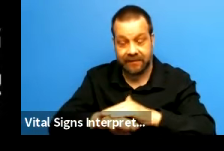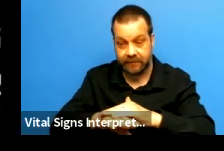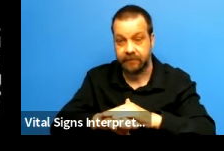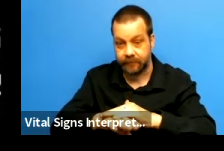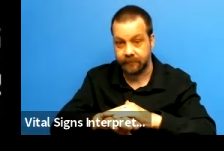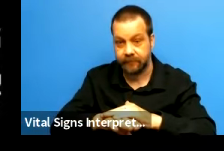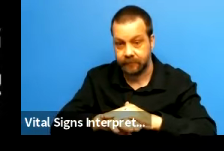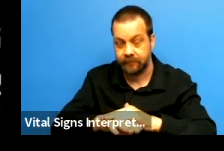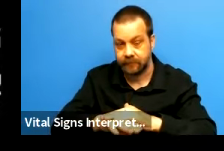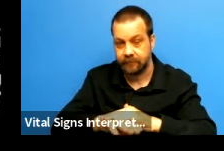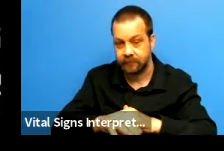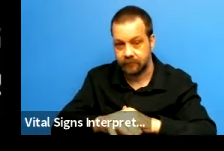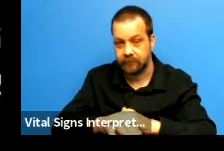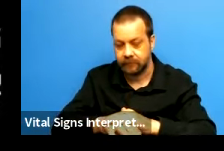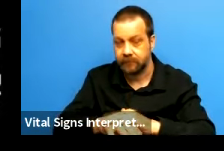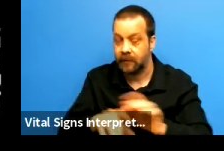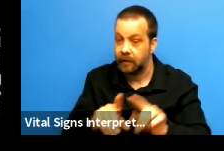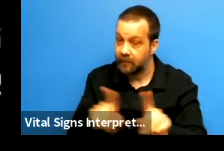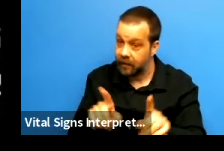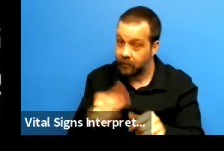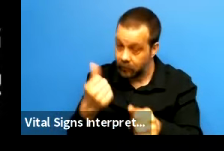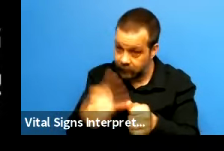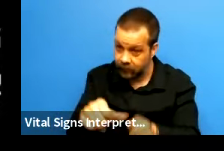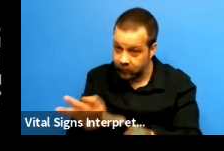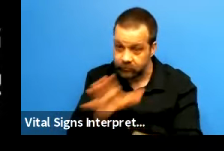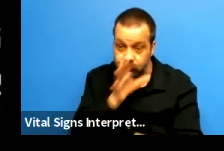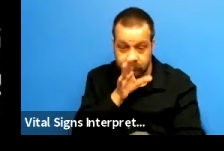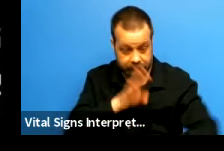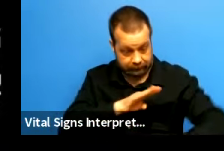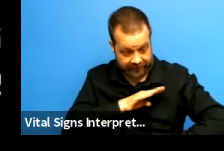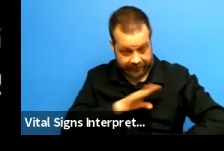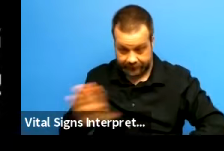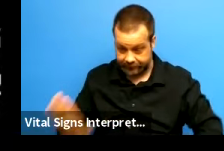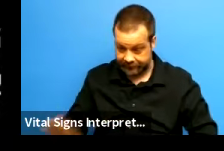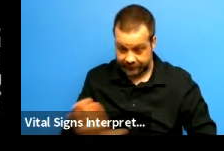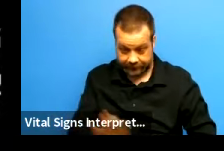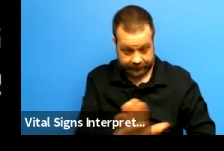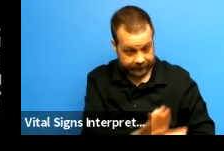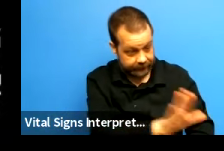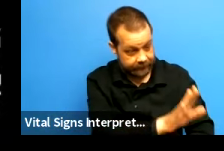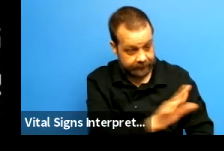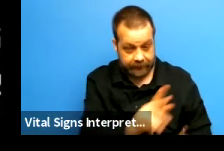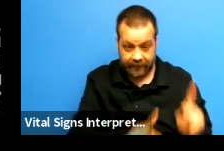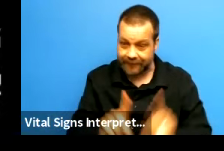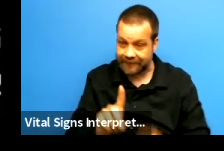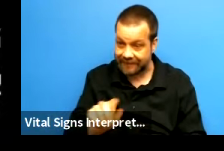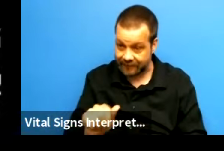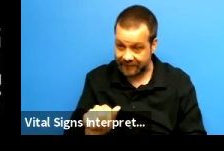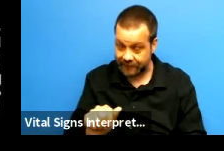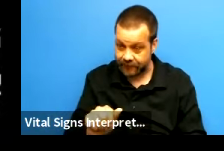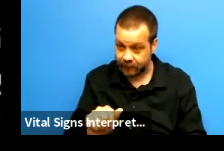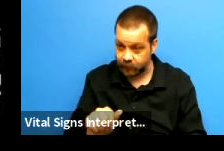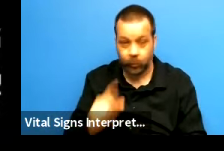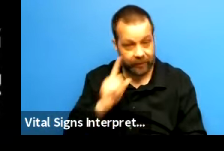but when we're talking about meeting the needs of individuals with disabilities, we have got to look at a variety of ways